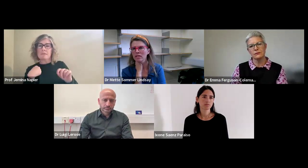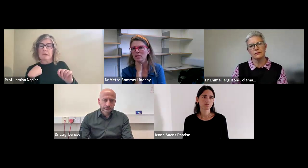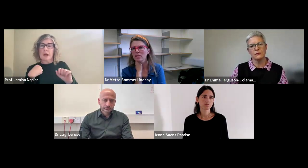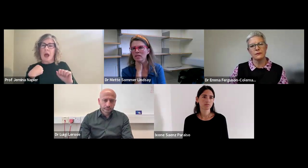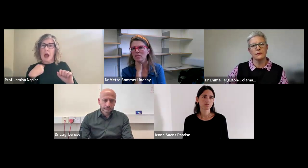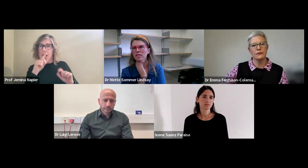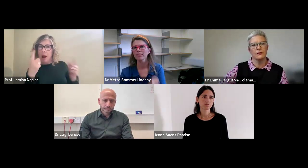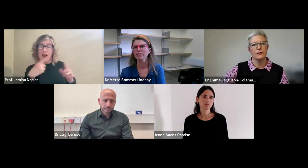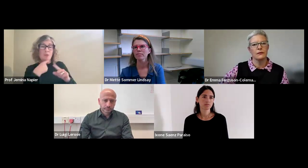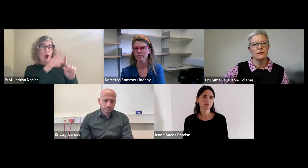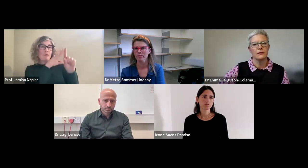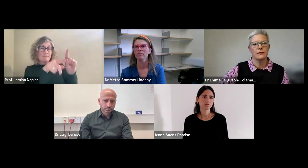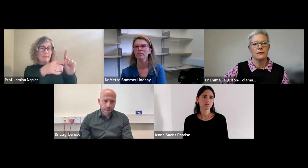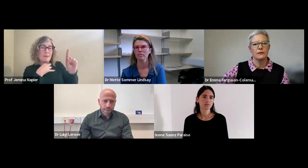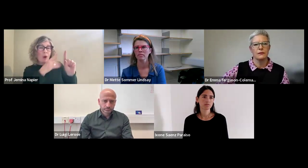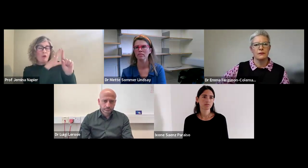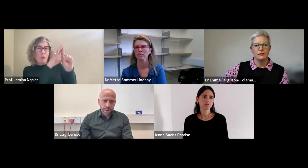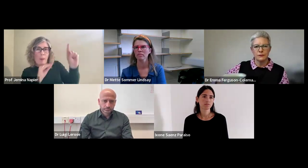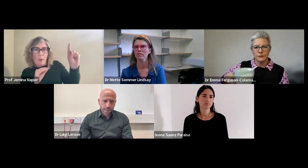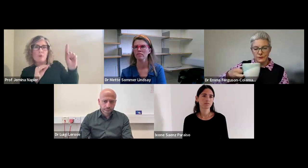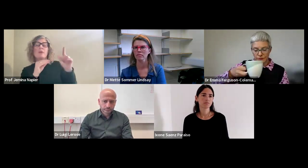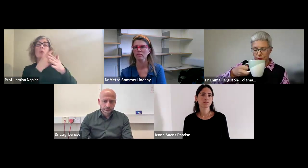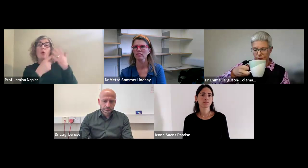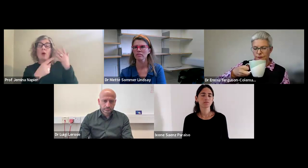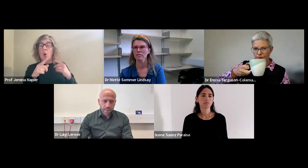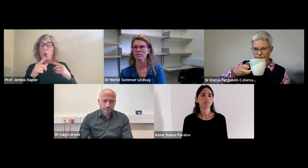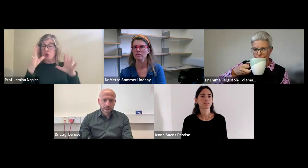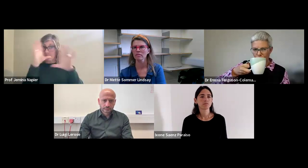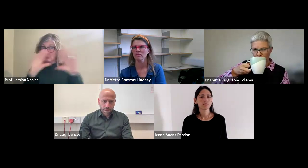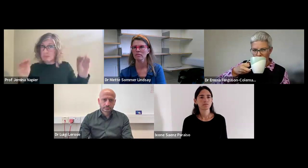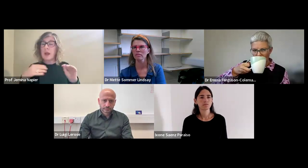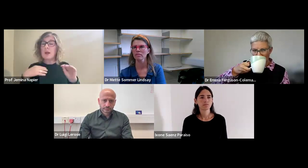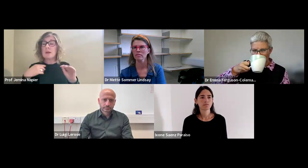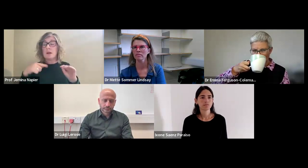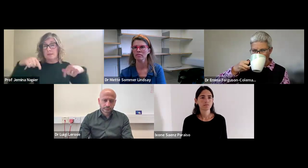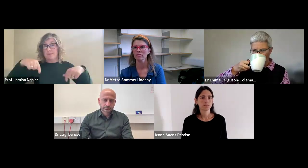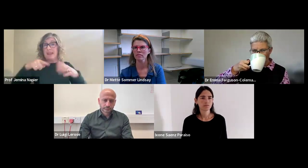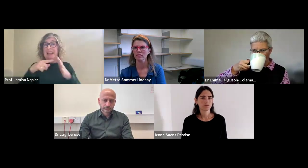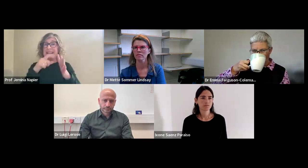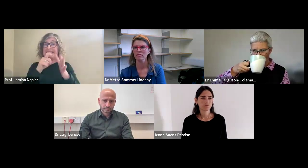a lot of people feel anxiety. I mean Mette was talking about role models or the lack thereof,